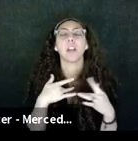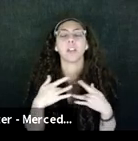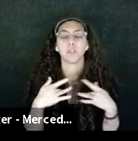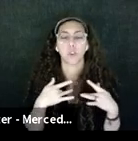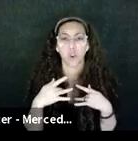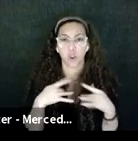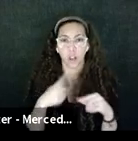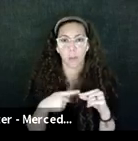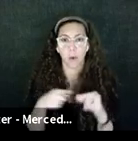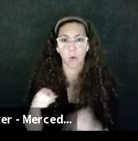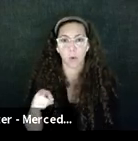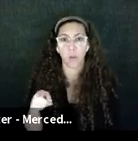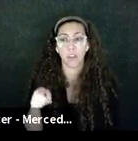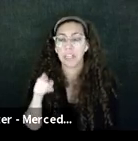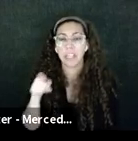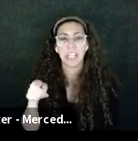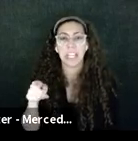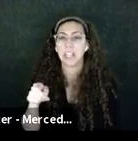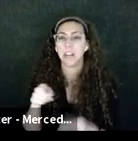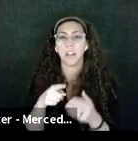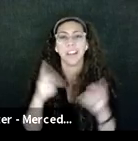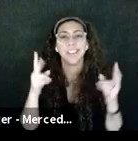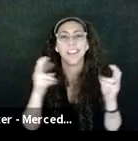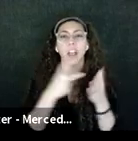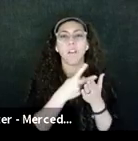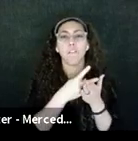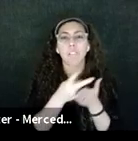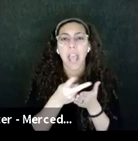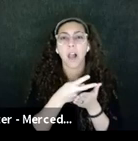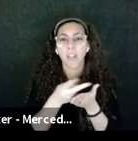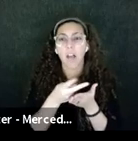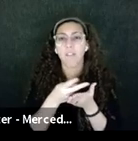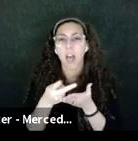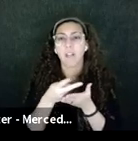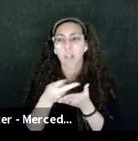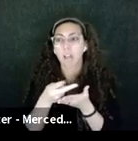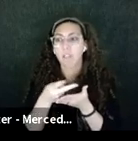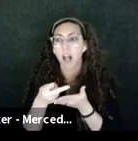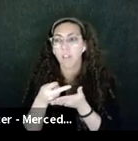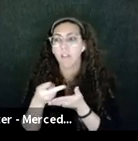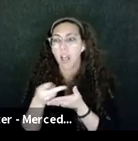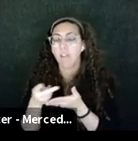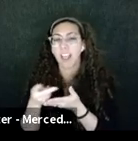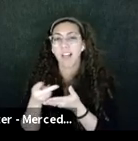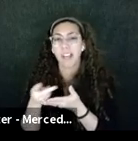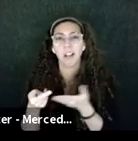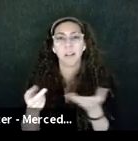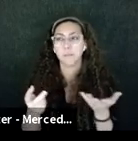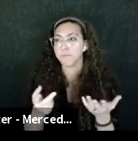Jason Williams: Because he continues to fail by any measure that you could put in in for him and